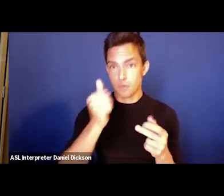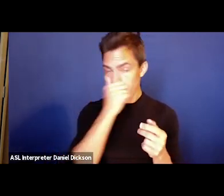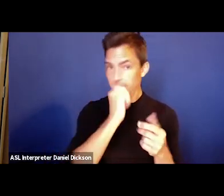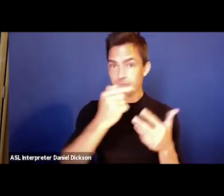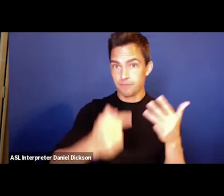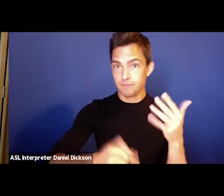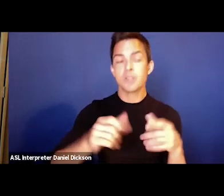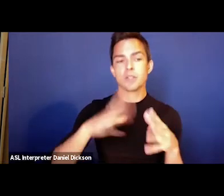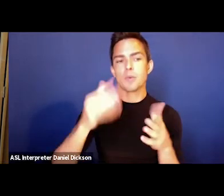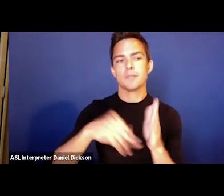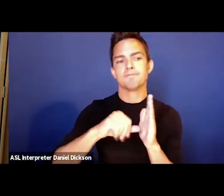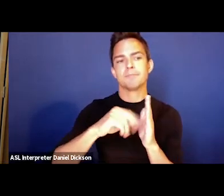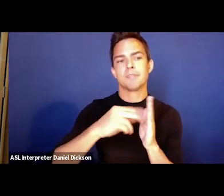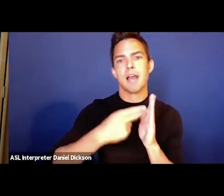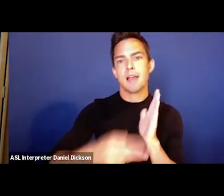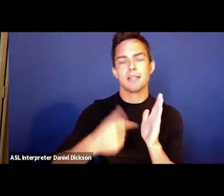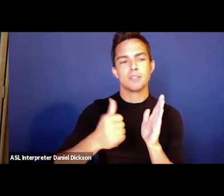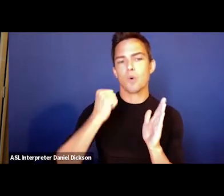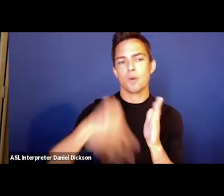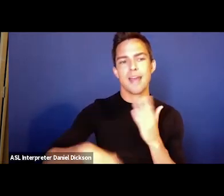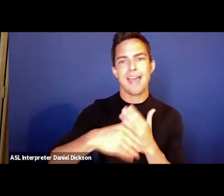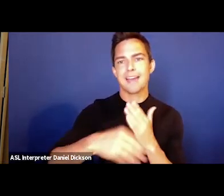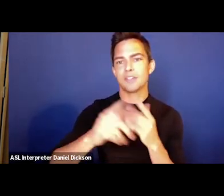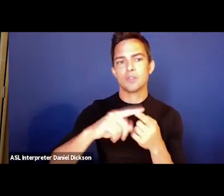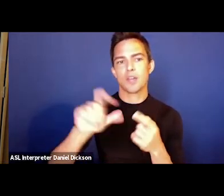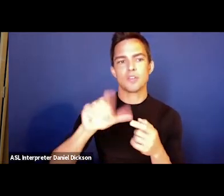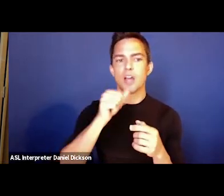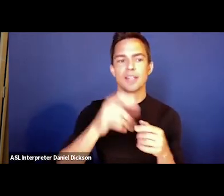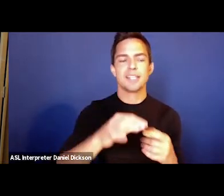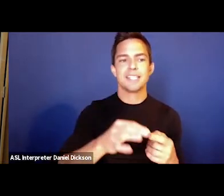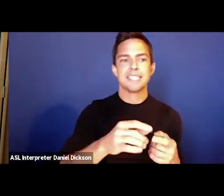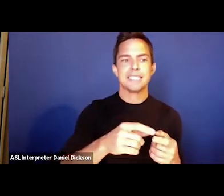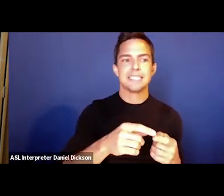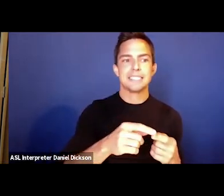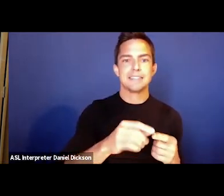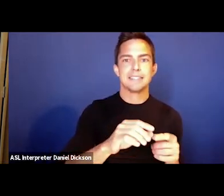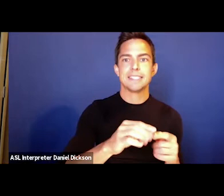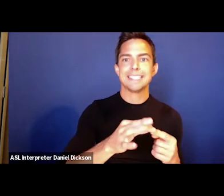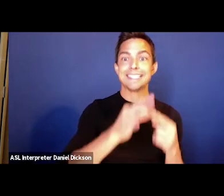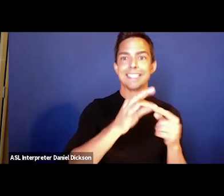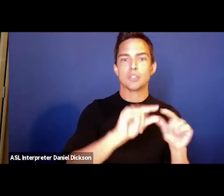this is not going to add to 100. These aren't distinct groups and nor should they be people can